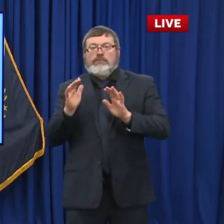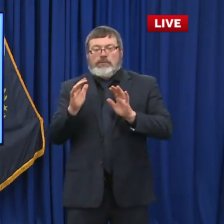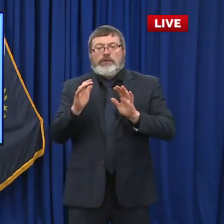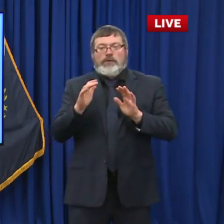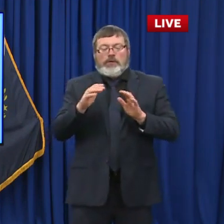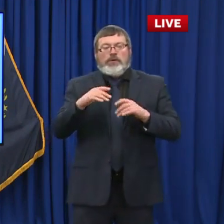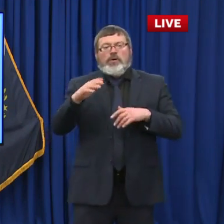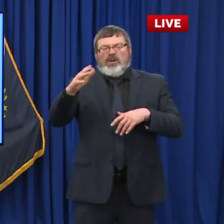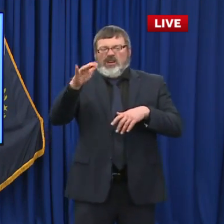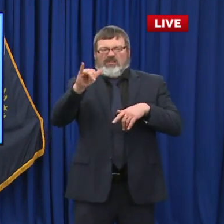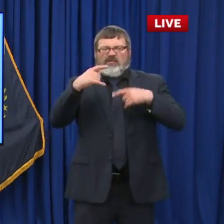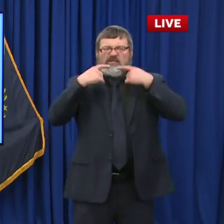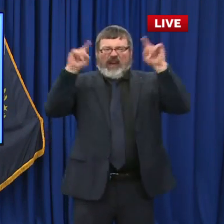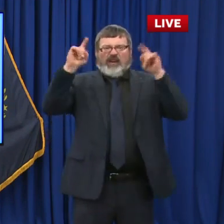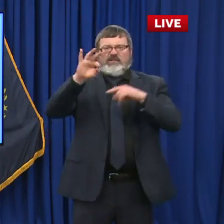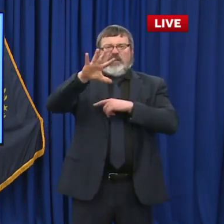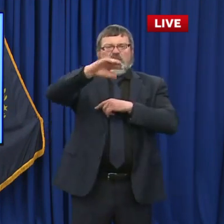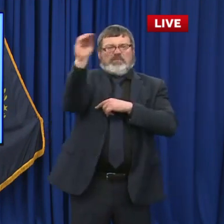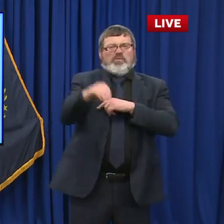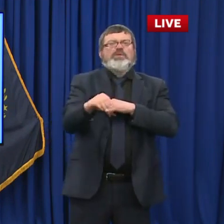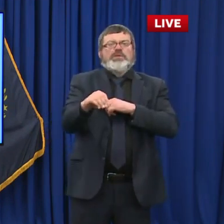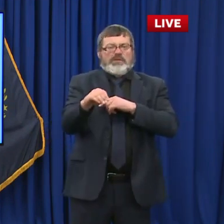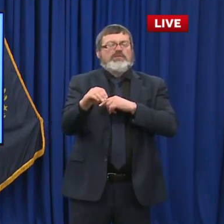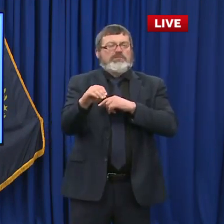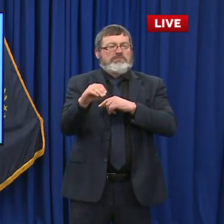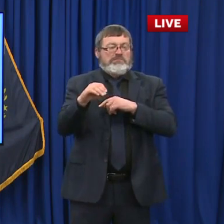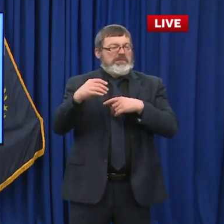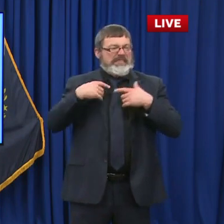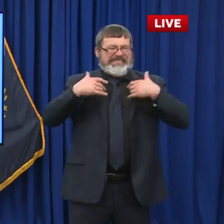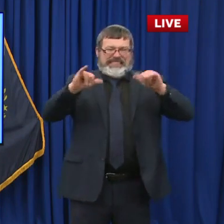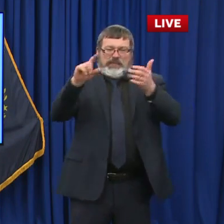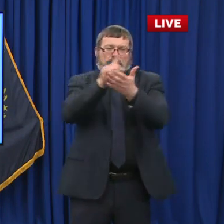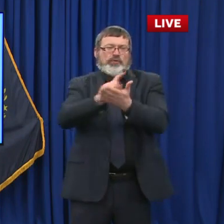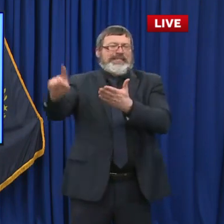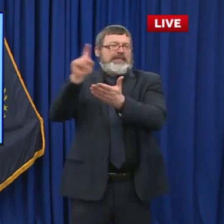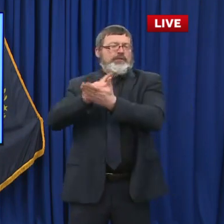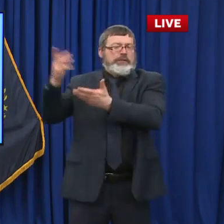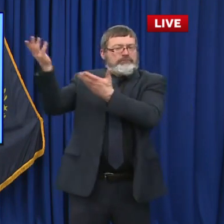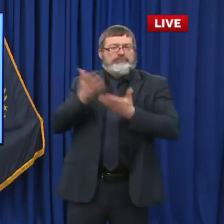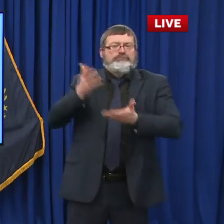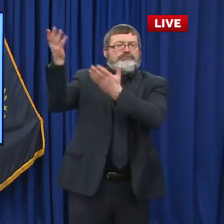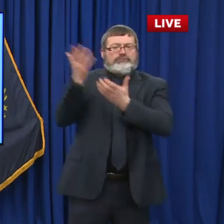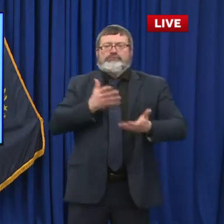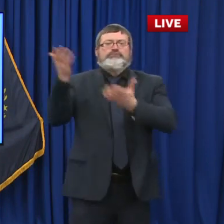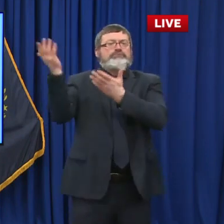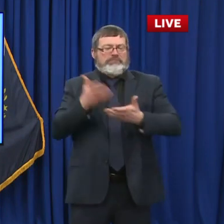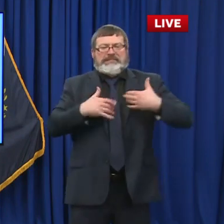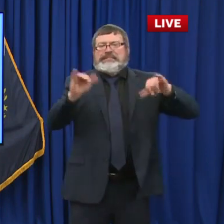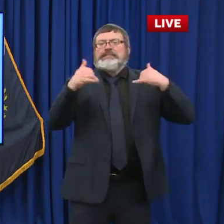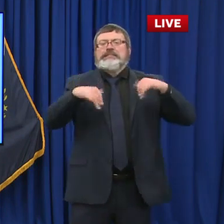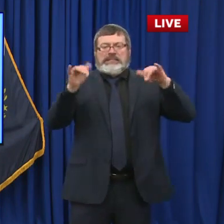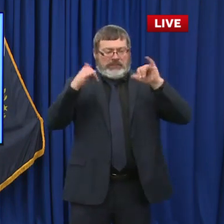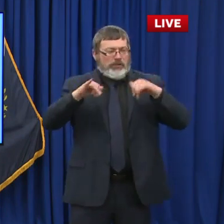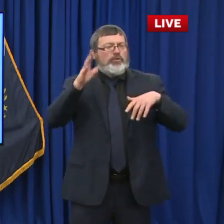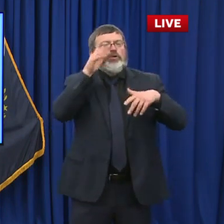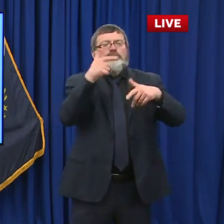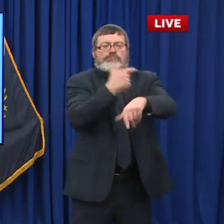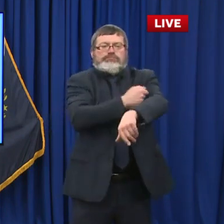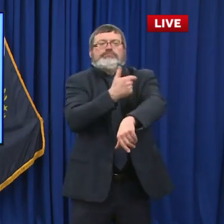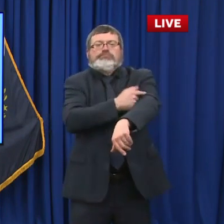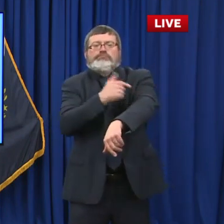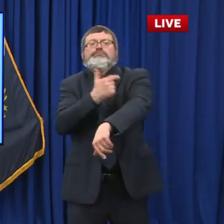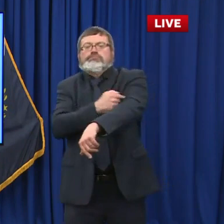WE WILL EXPECT WE WILL HAVE TO CONTINUE VACCINATING INDIVIDUALS AND WE WILL NEED MORE VACCINE COMING INTO THE STATE.